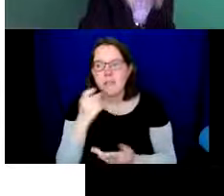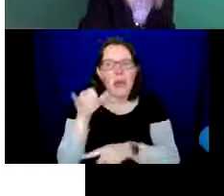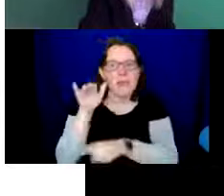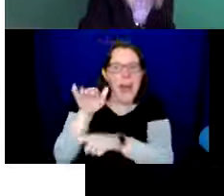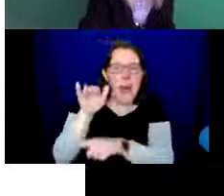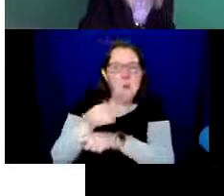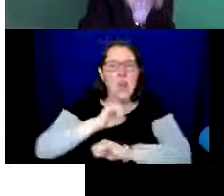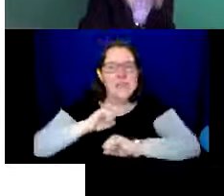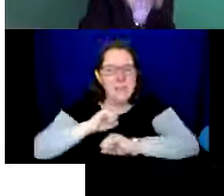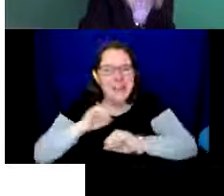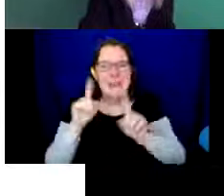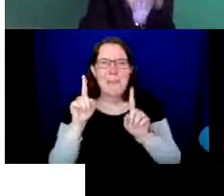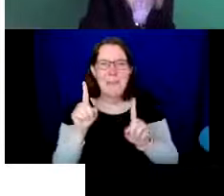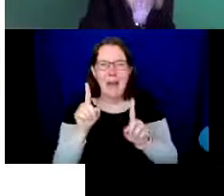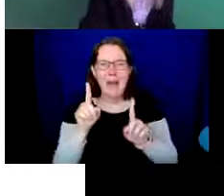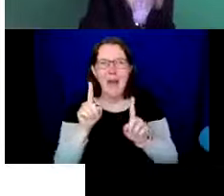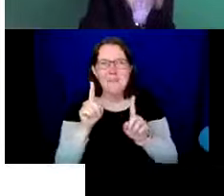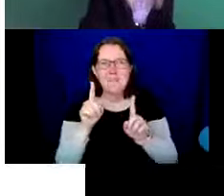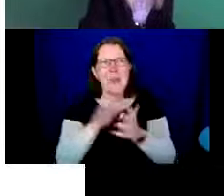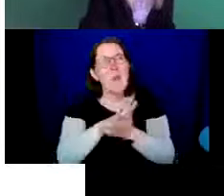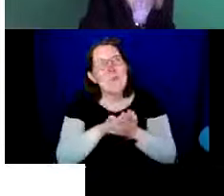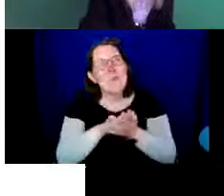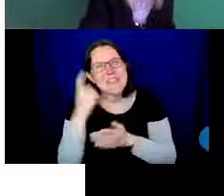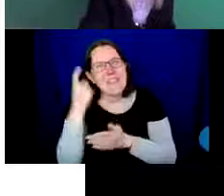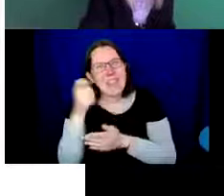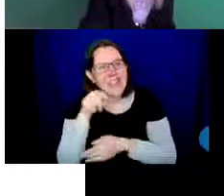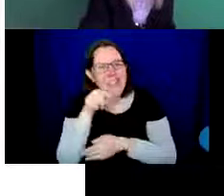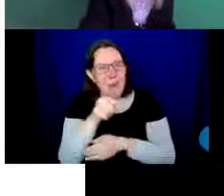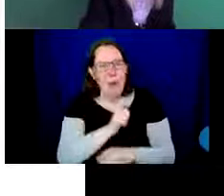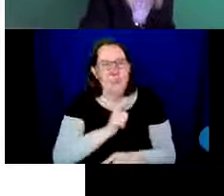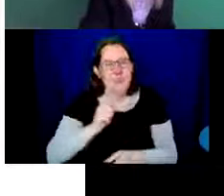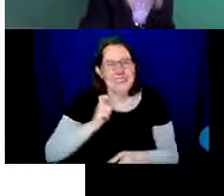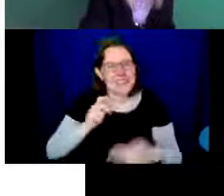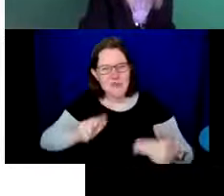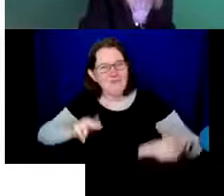could do a remote because it just wouldn't be the technological setup they'd have to get in